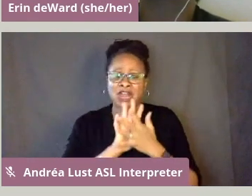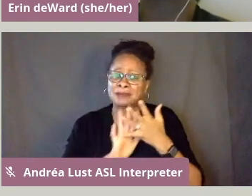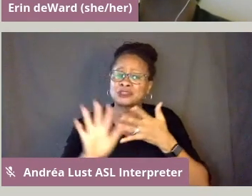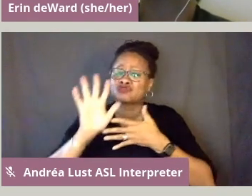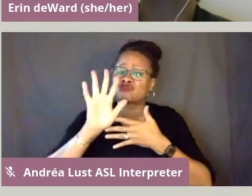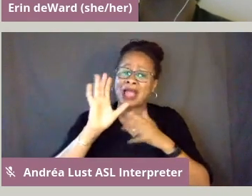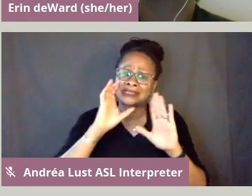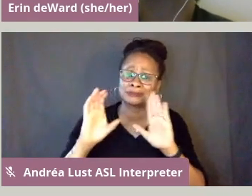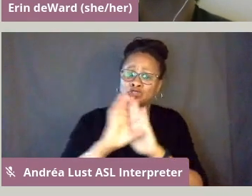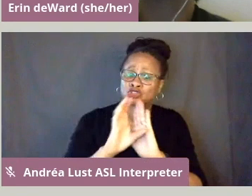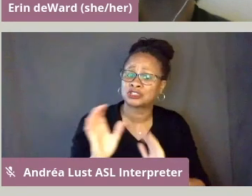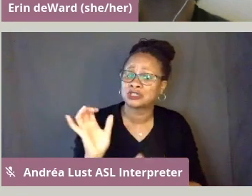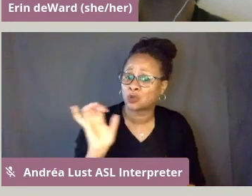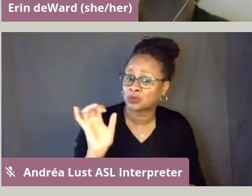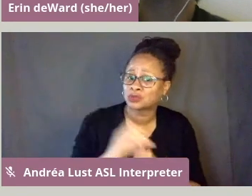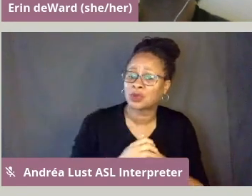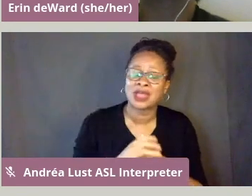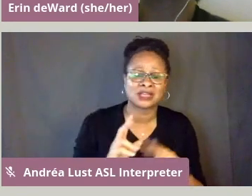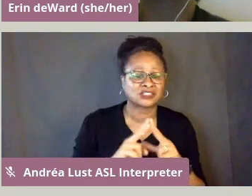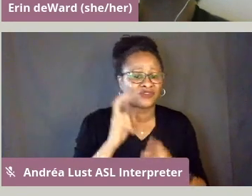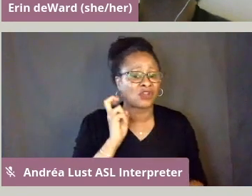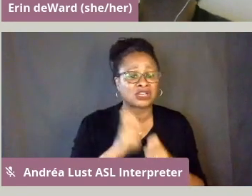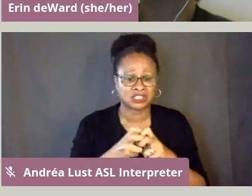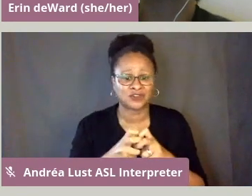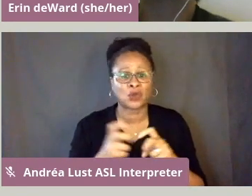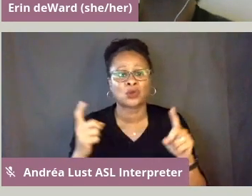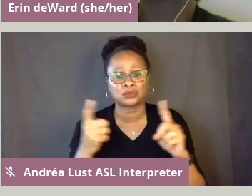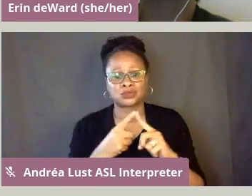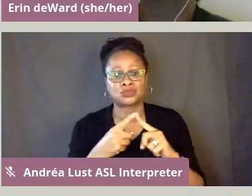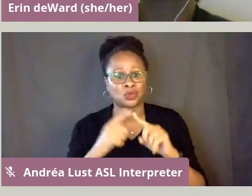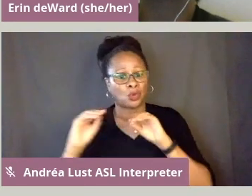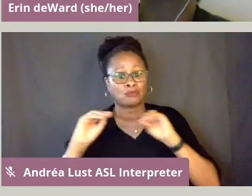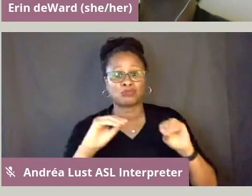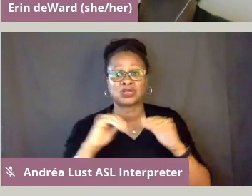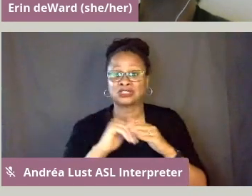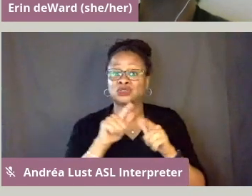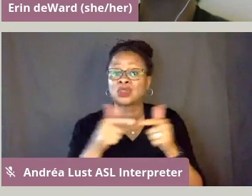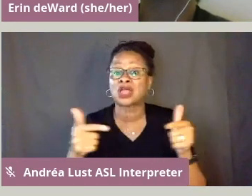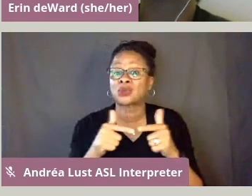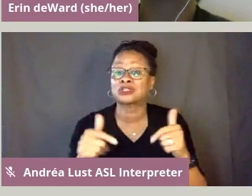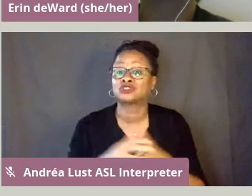you know, that is really hard to put into language